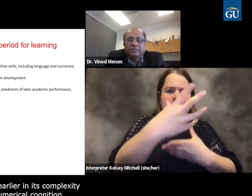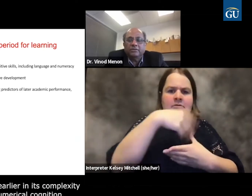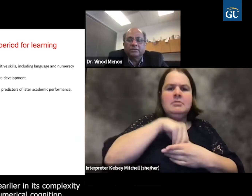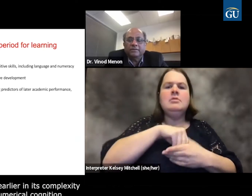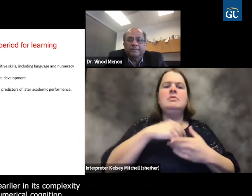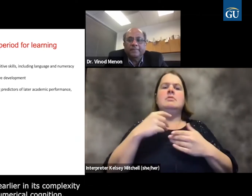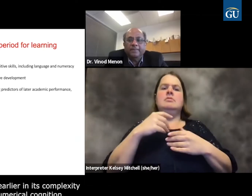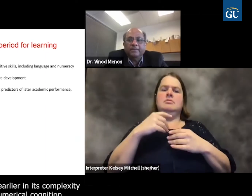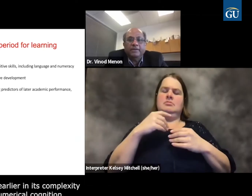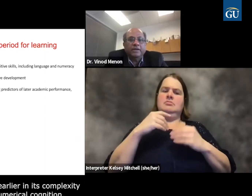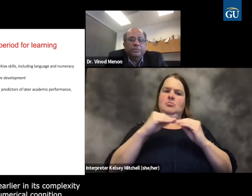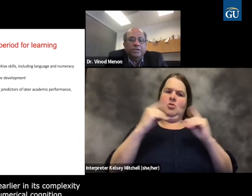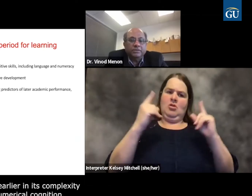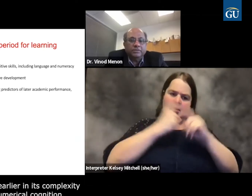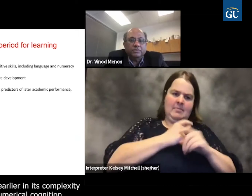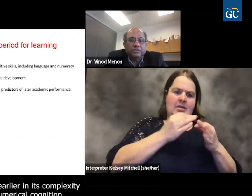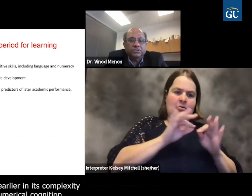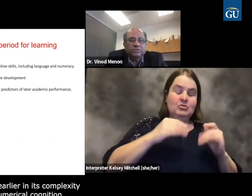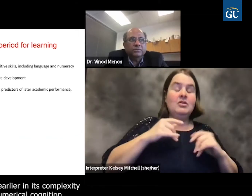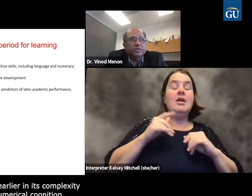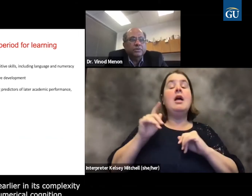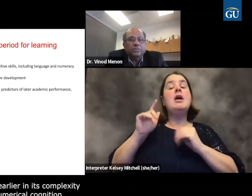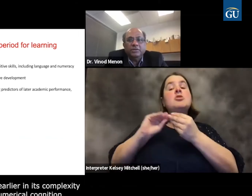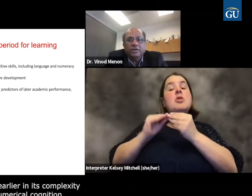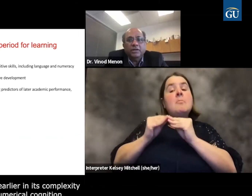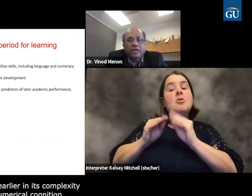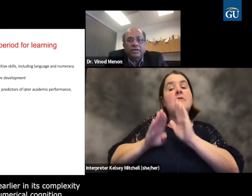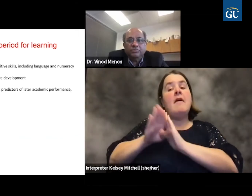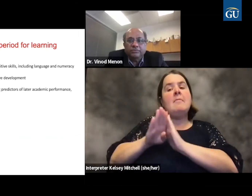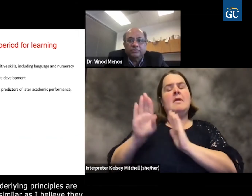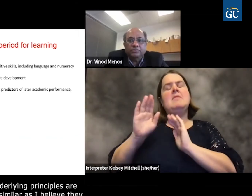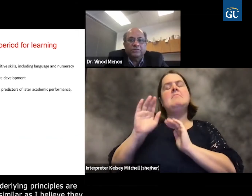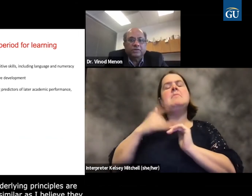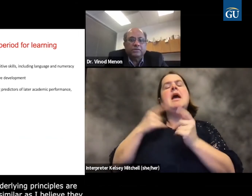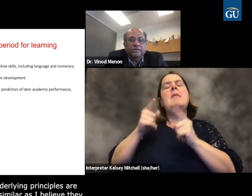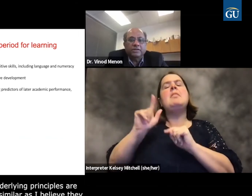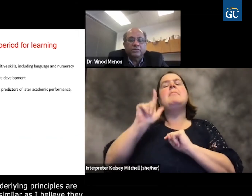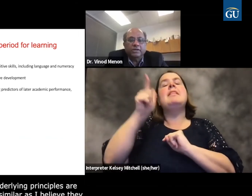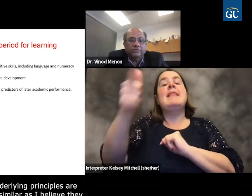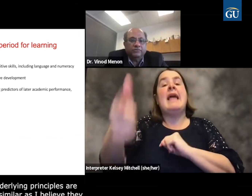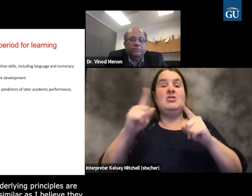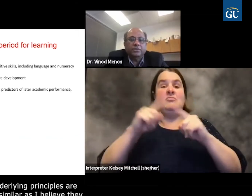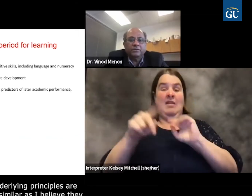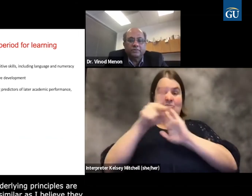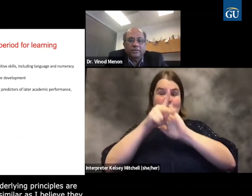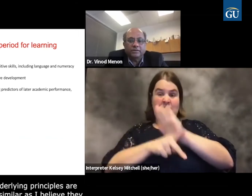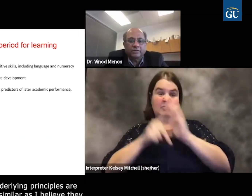complexity than numerical cognition but the